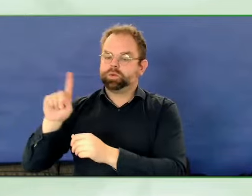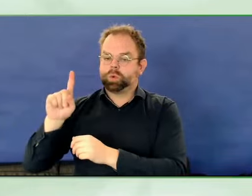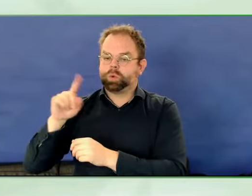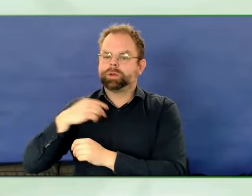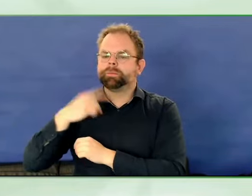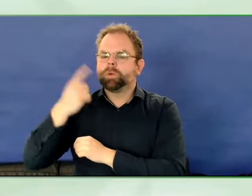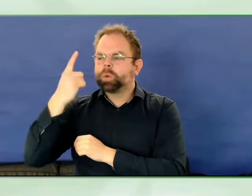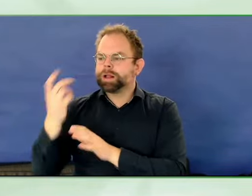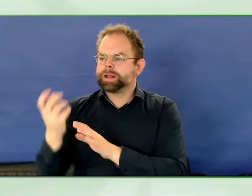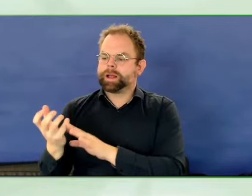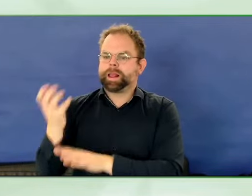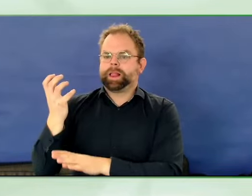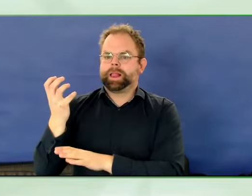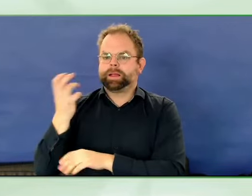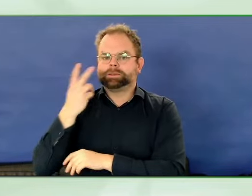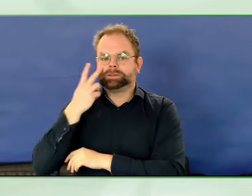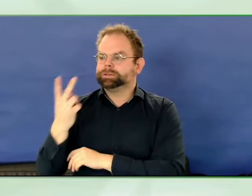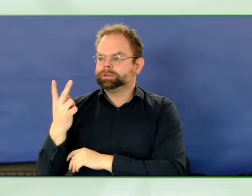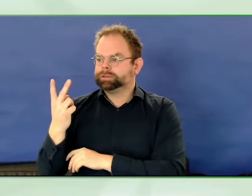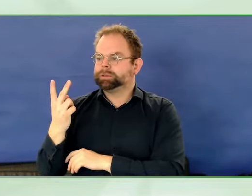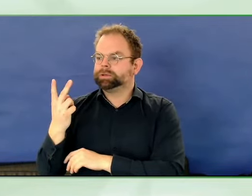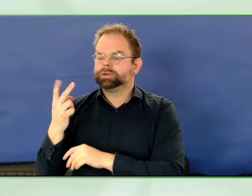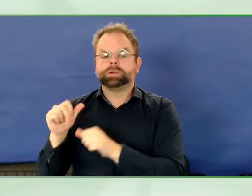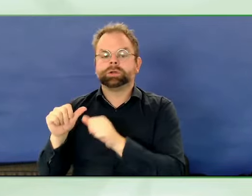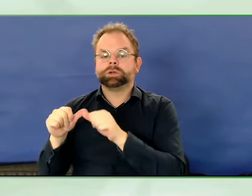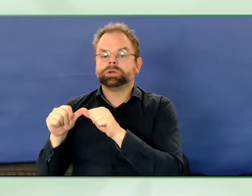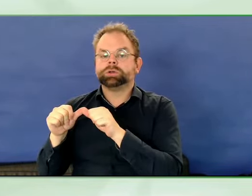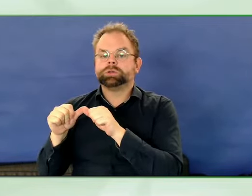pillars, after all.